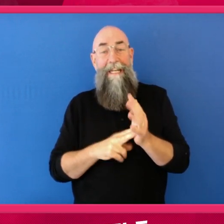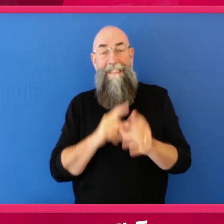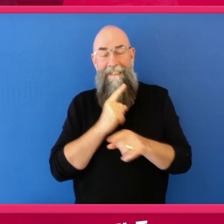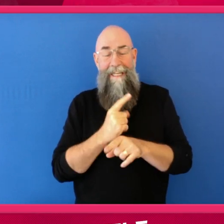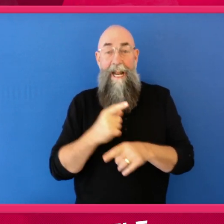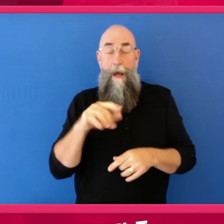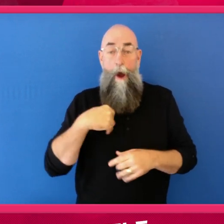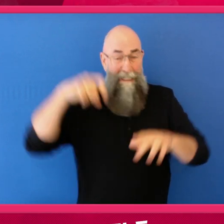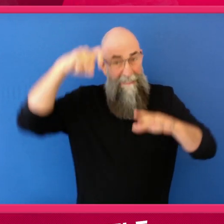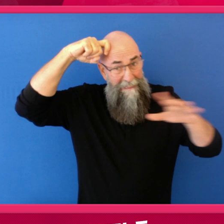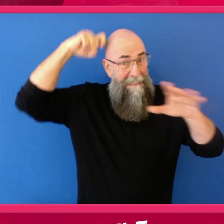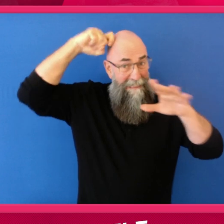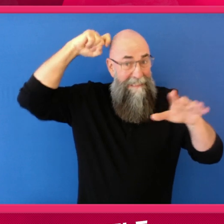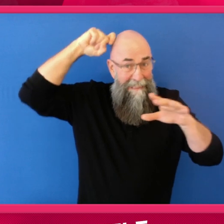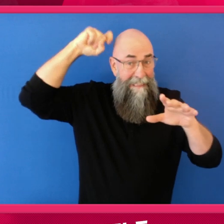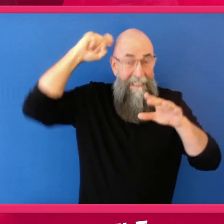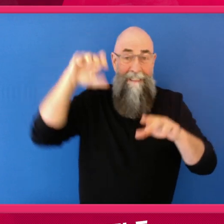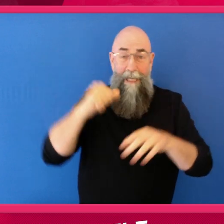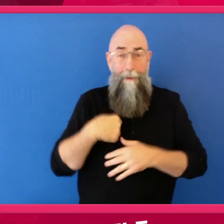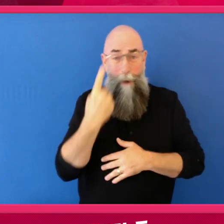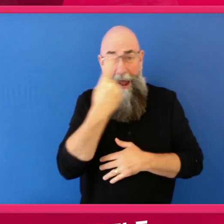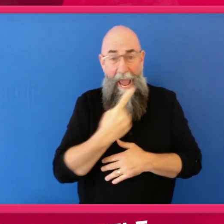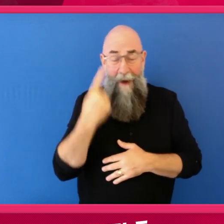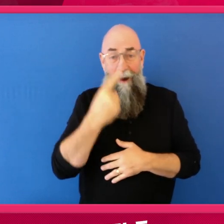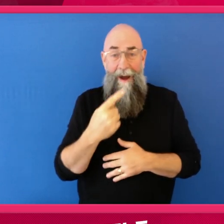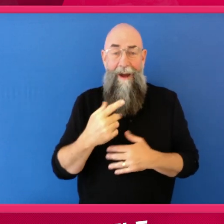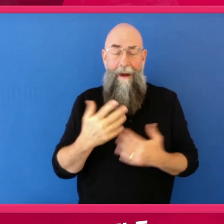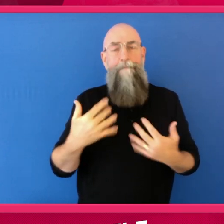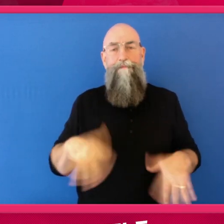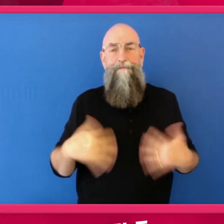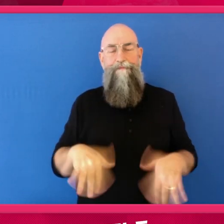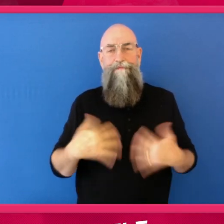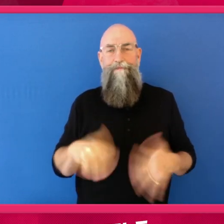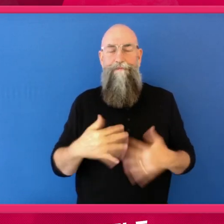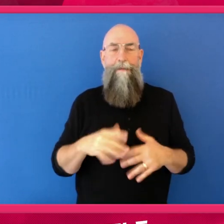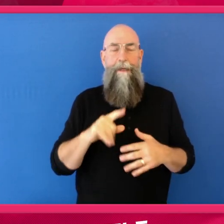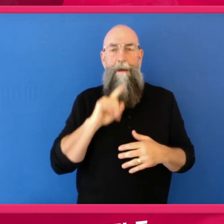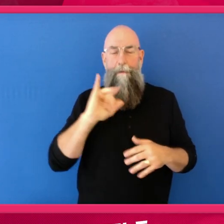And I'm always like 'Hey Benny, check this out' and I've got these giant bloody gashes